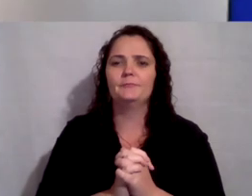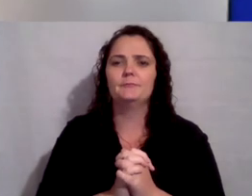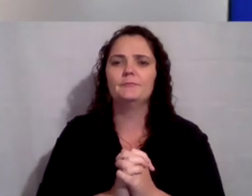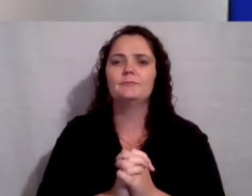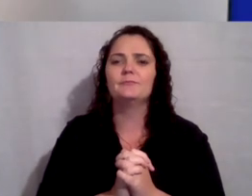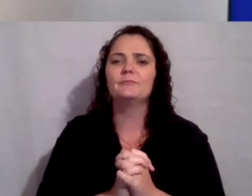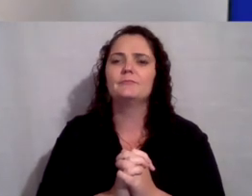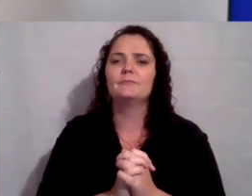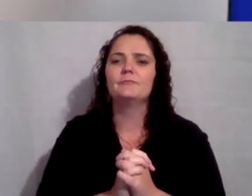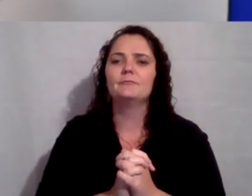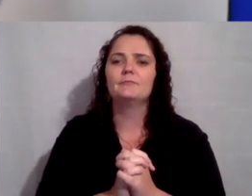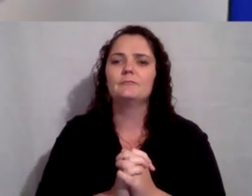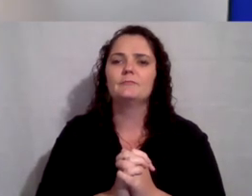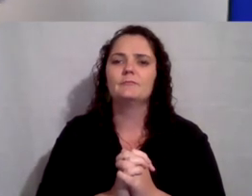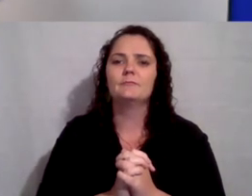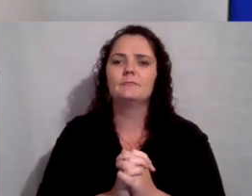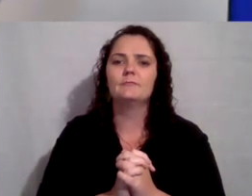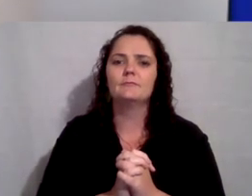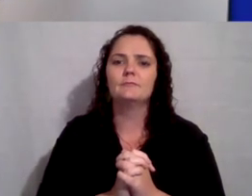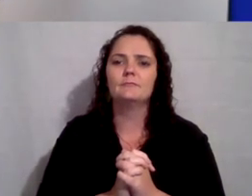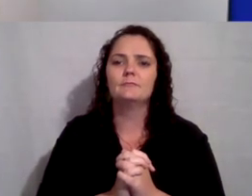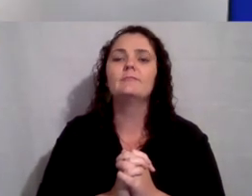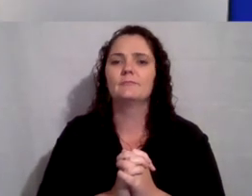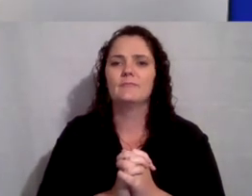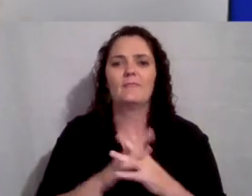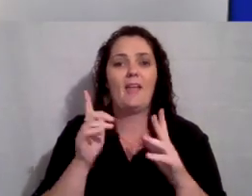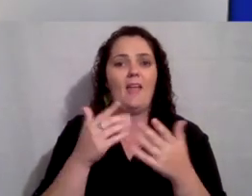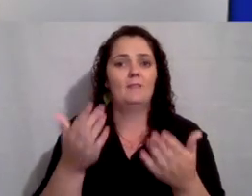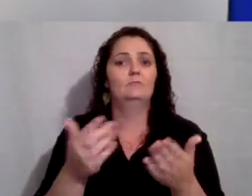my page like that and I’m going to lay down a tone